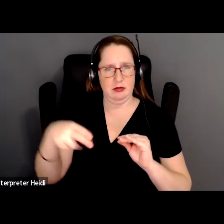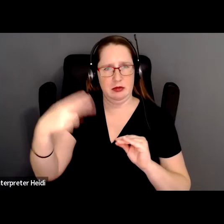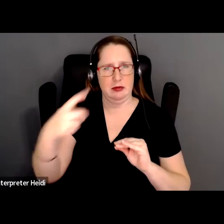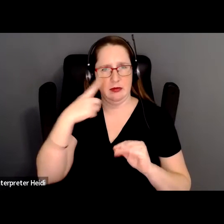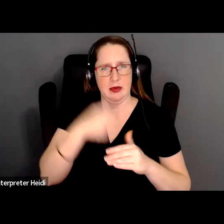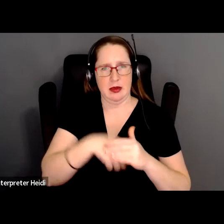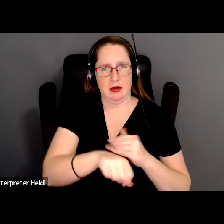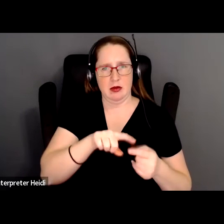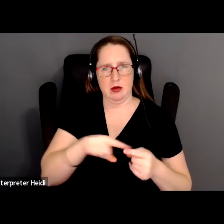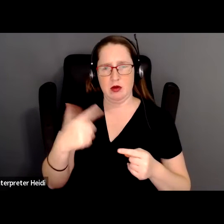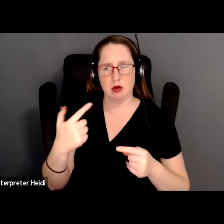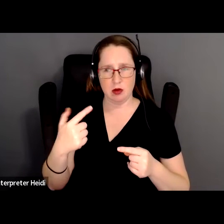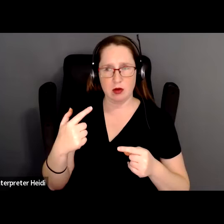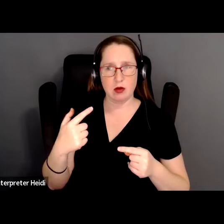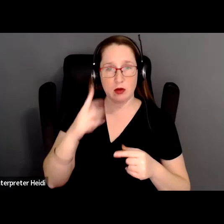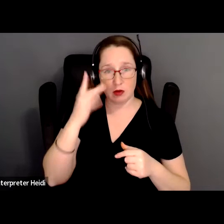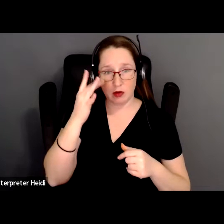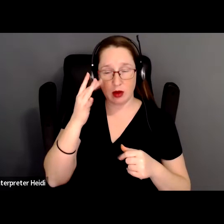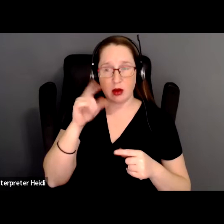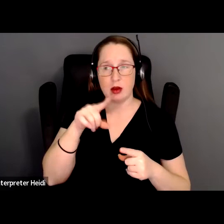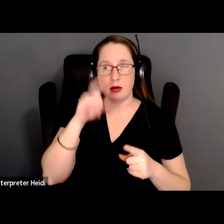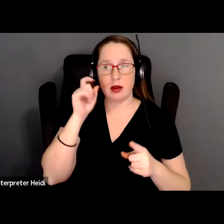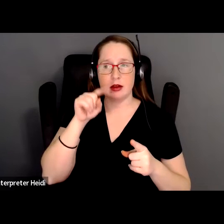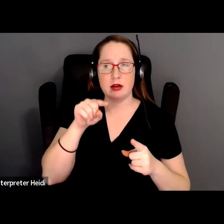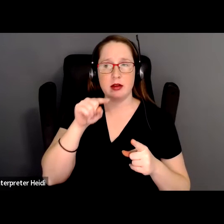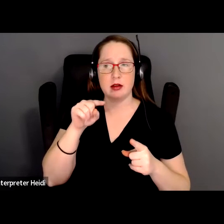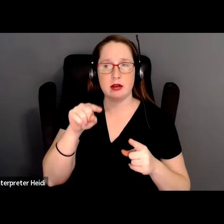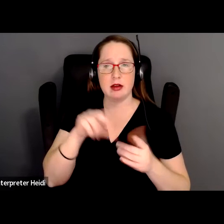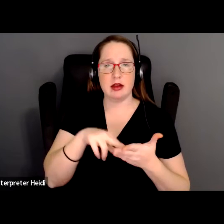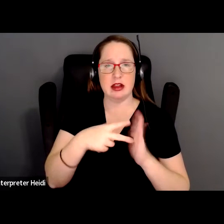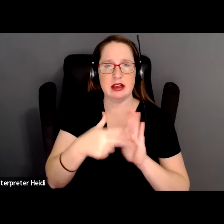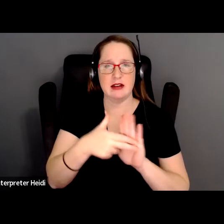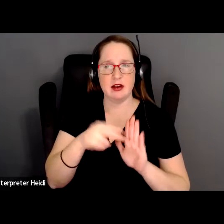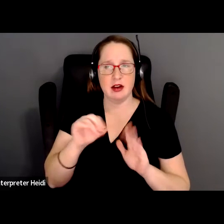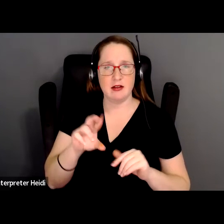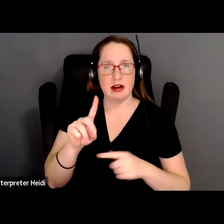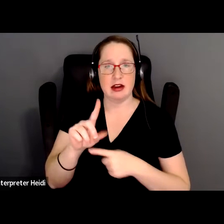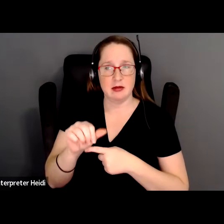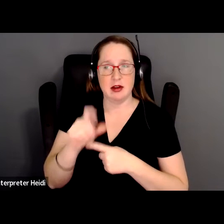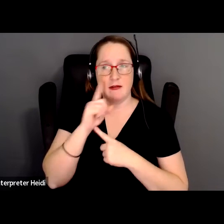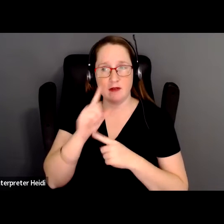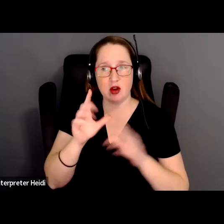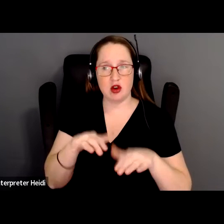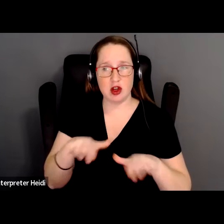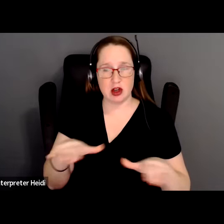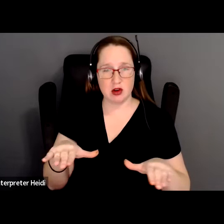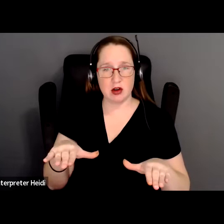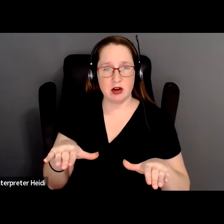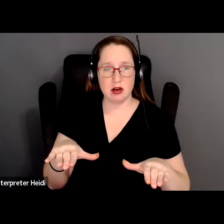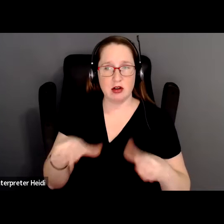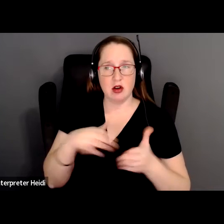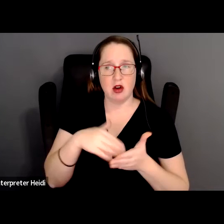to 21 is because the definition of disability for children is often more generous than